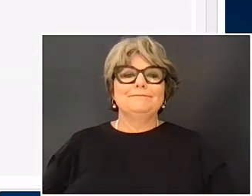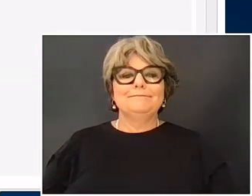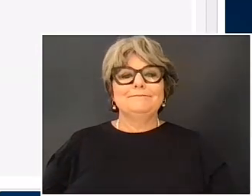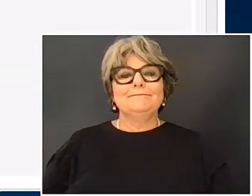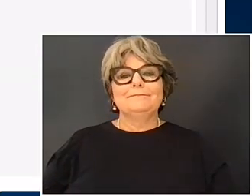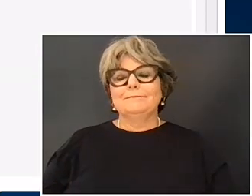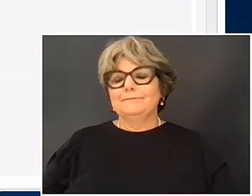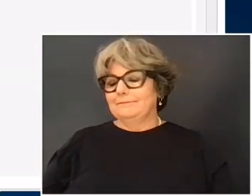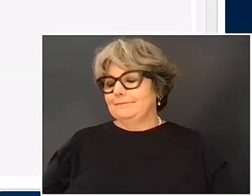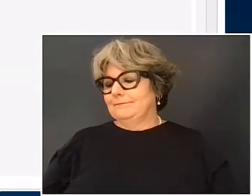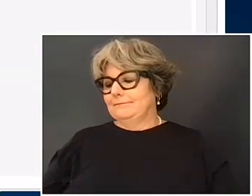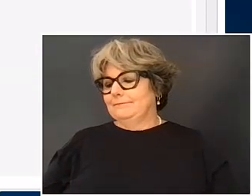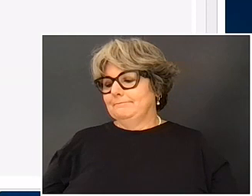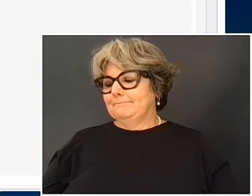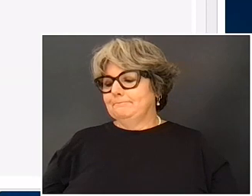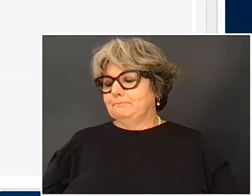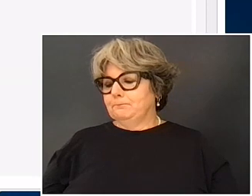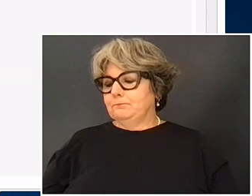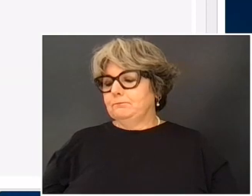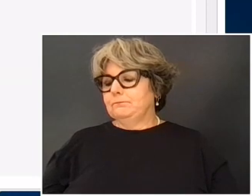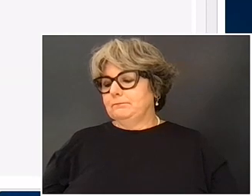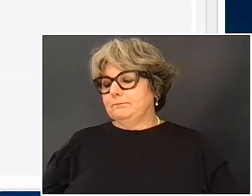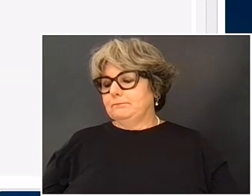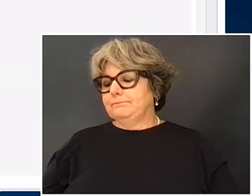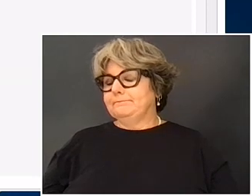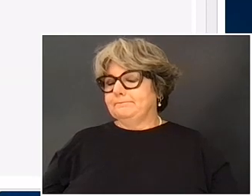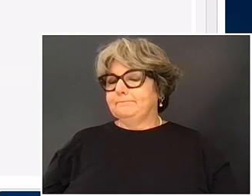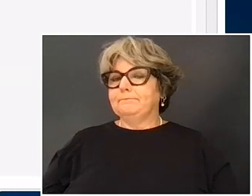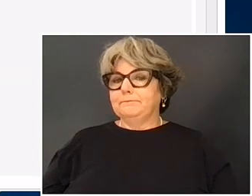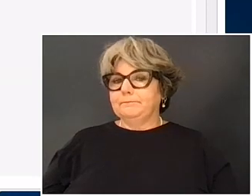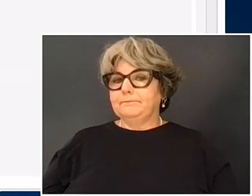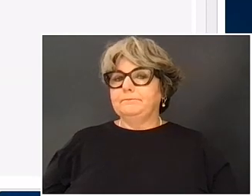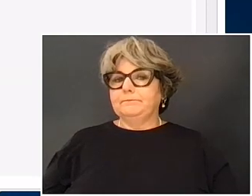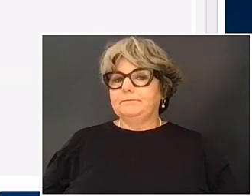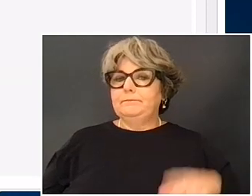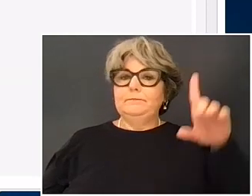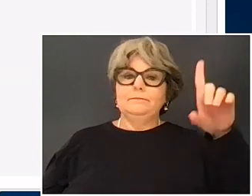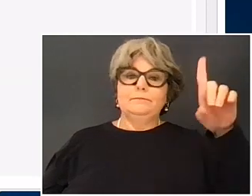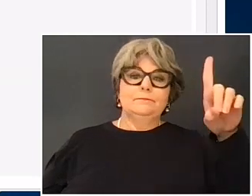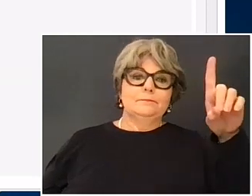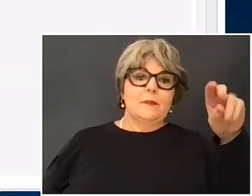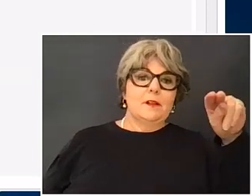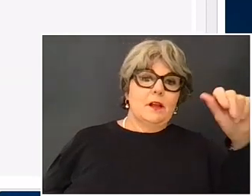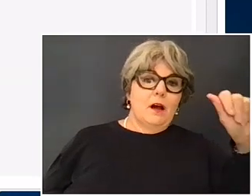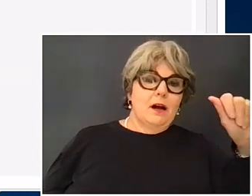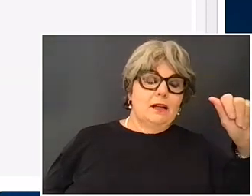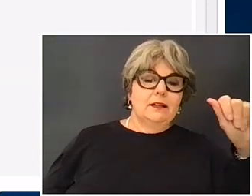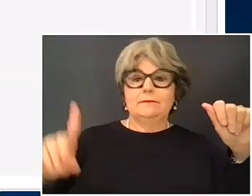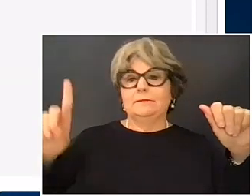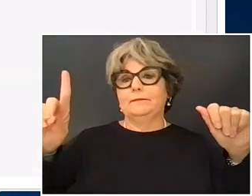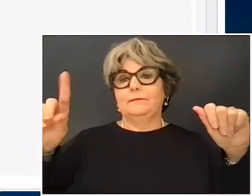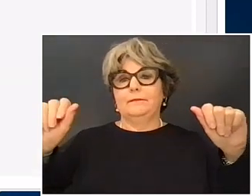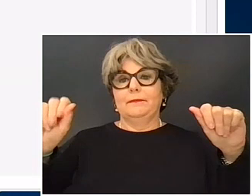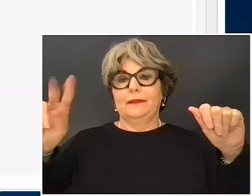Yeah, I think for me, and Donna and Dave can definitely chime on here. This is probably their area of expertise,